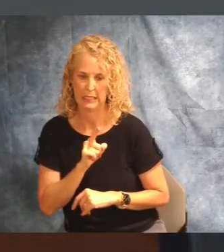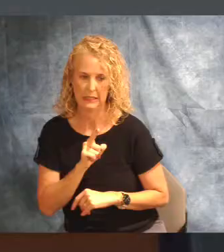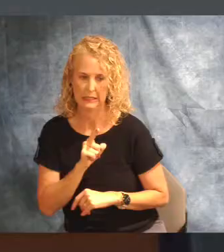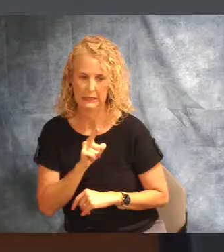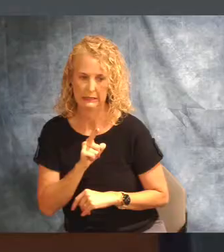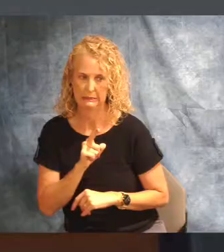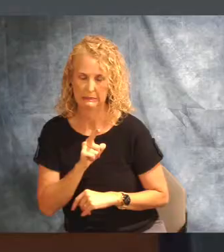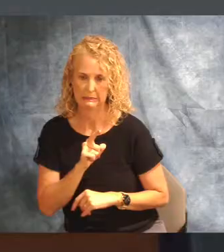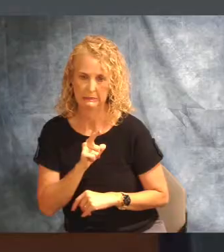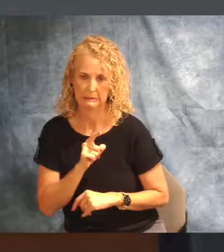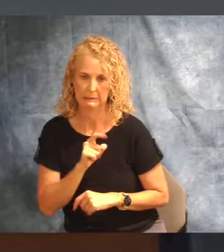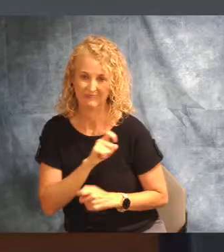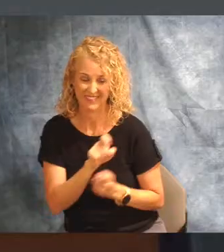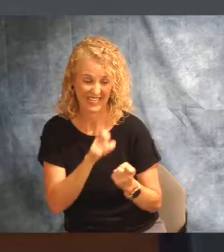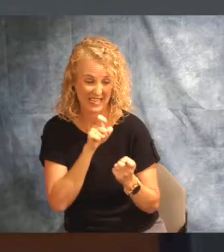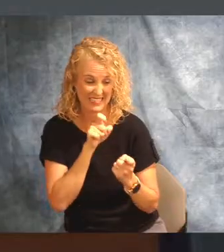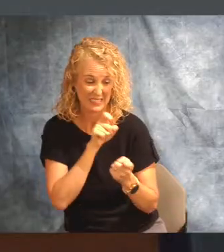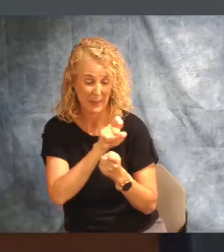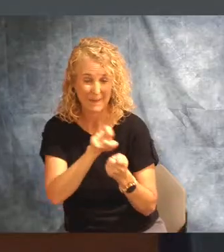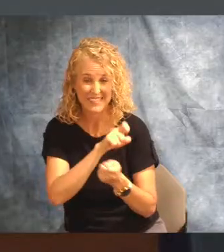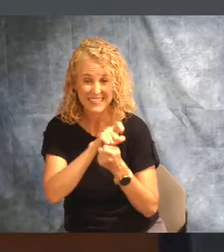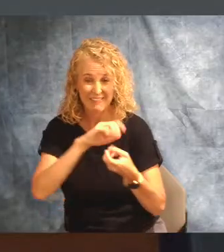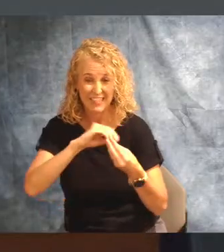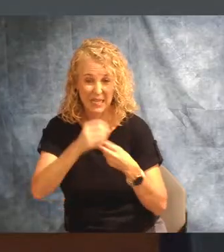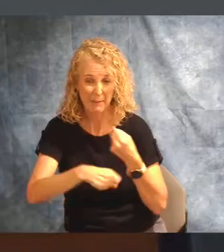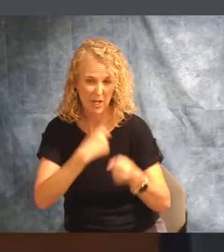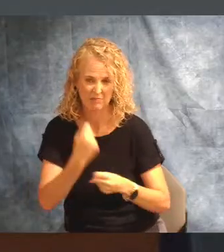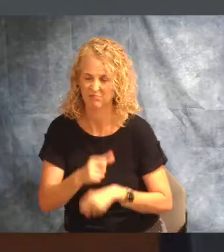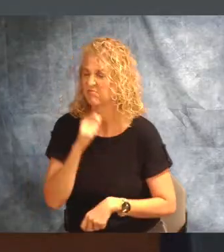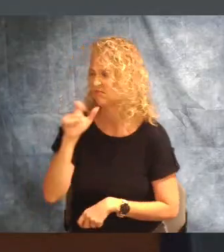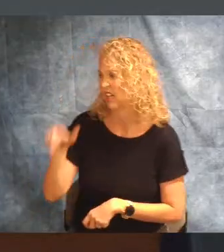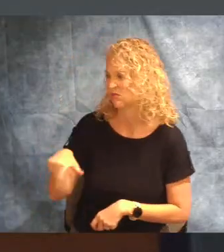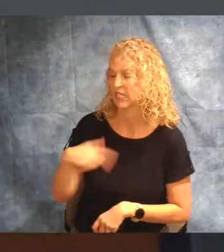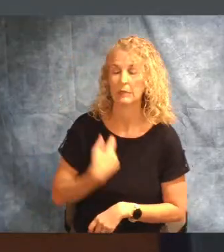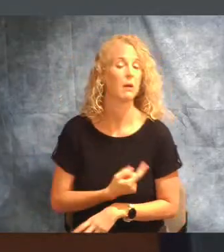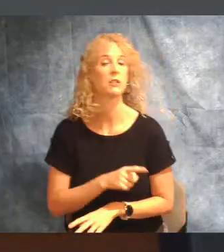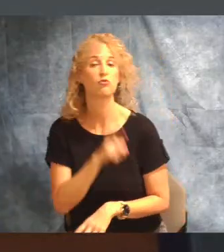I don't know if I have an exact year for you, Commissioner. It's something that's you know, it's